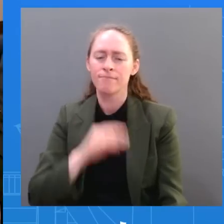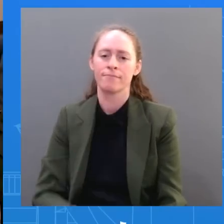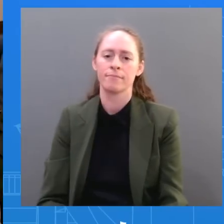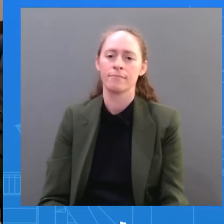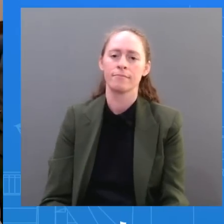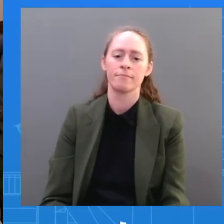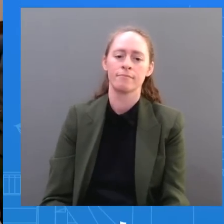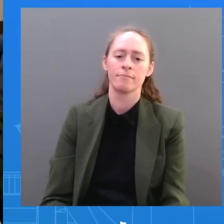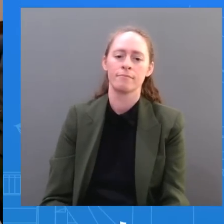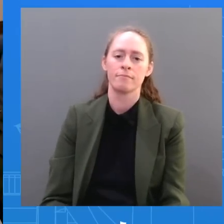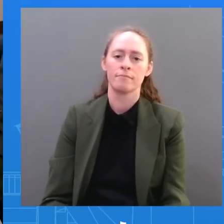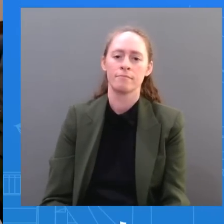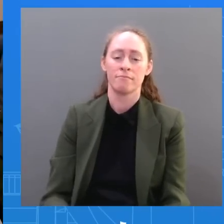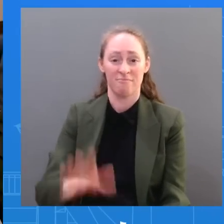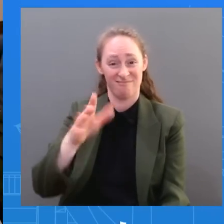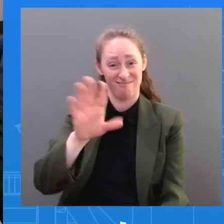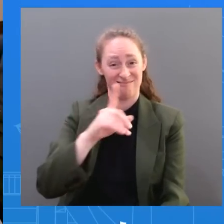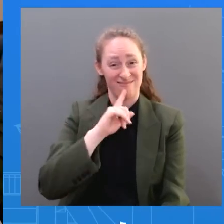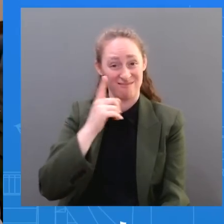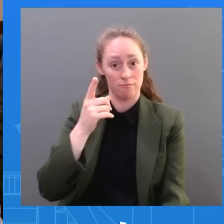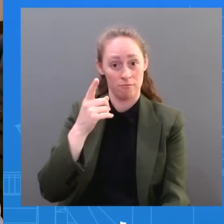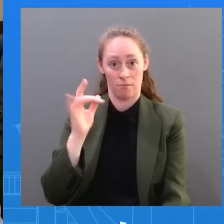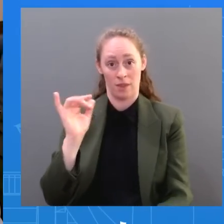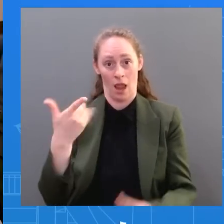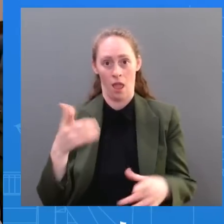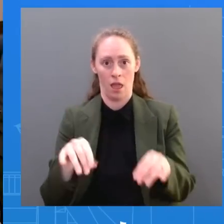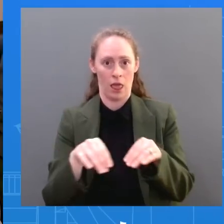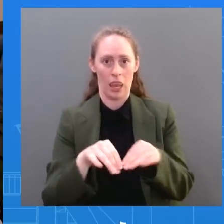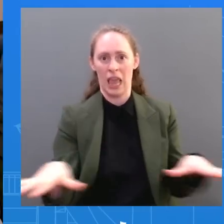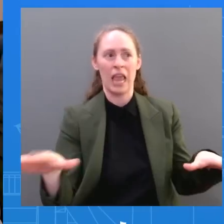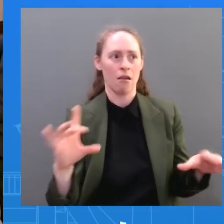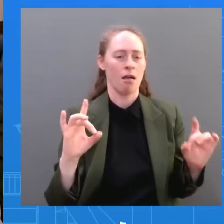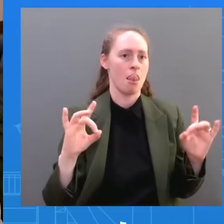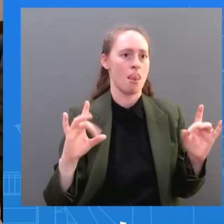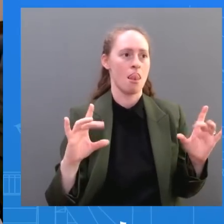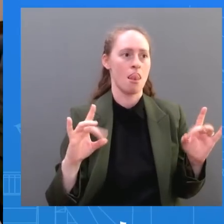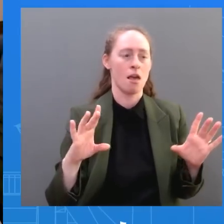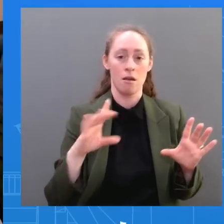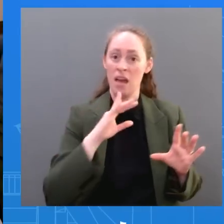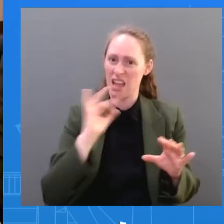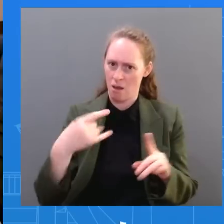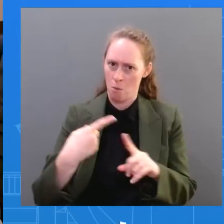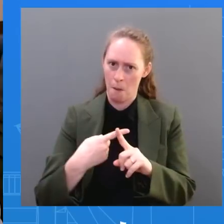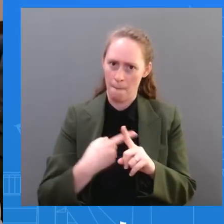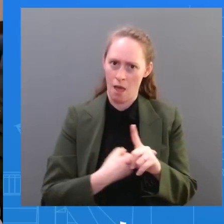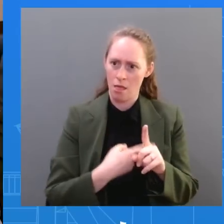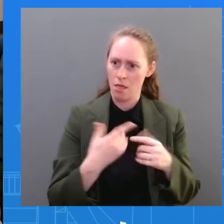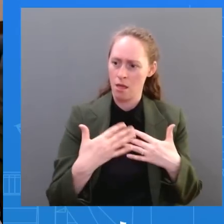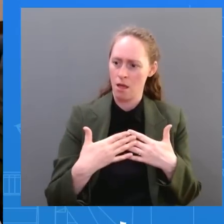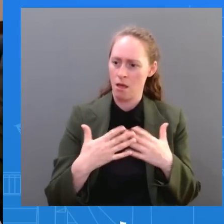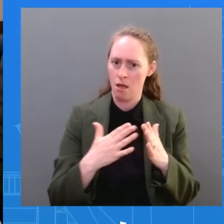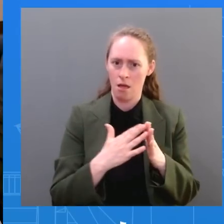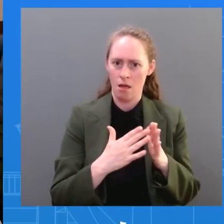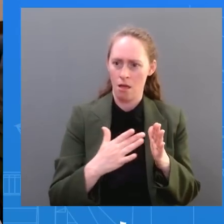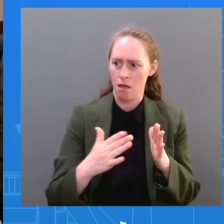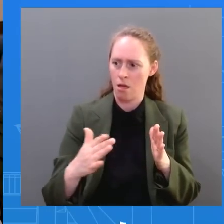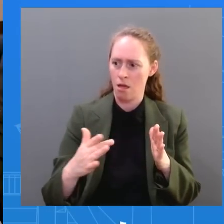when this case was heard. There's a lot of frustration of why weren't those orders deliberated and decided and ready to roll out at a faster pace,